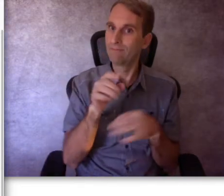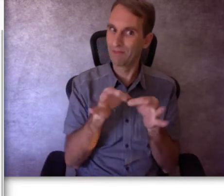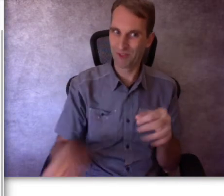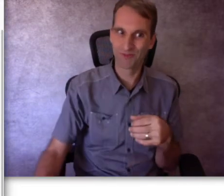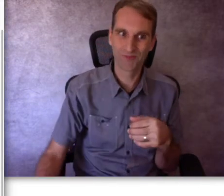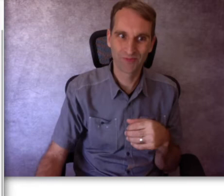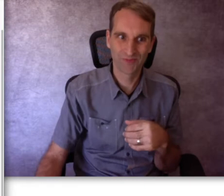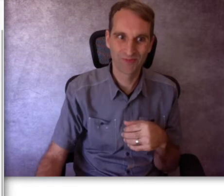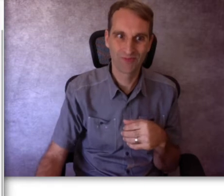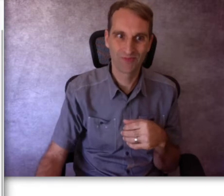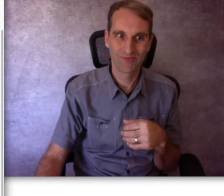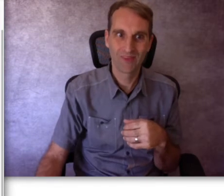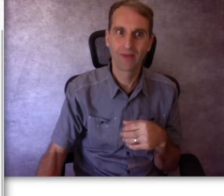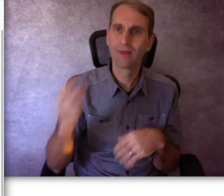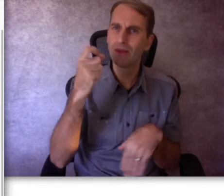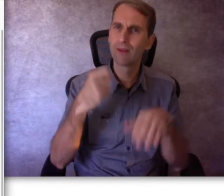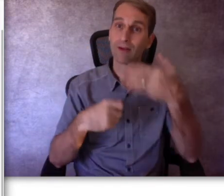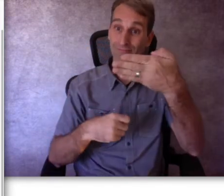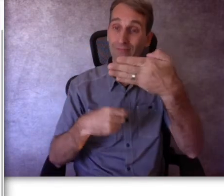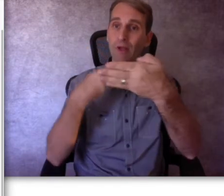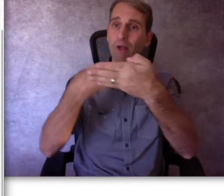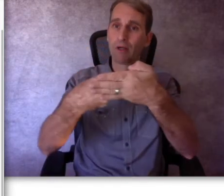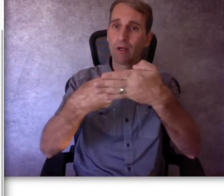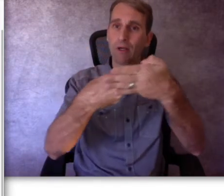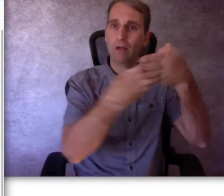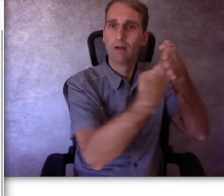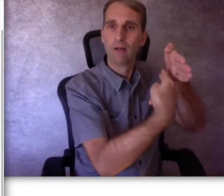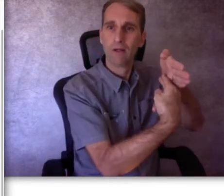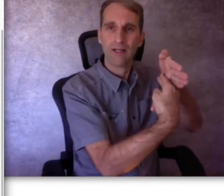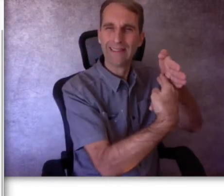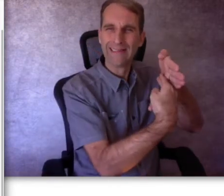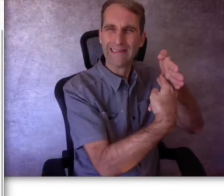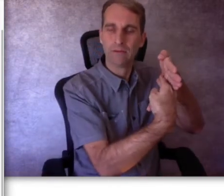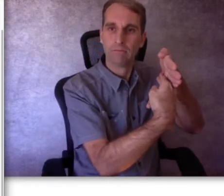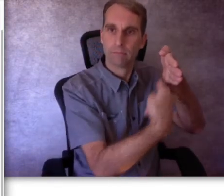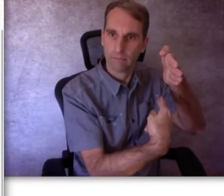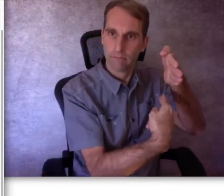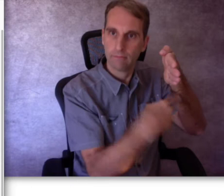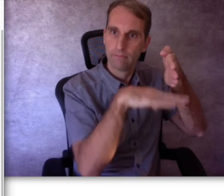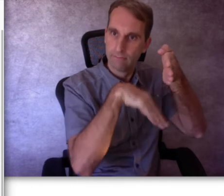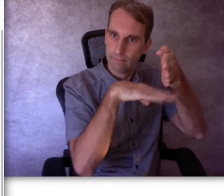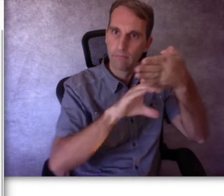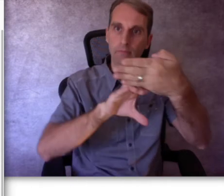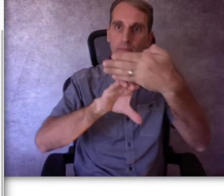You can see that in the video there’s a black background below